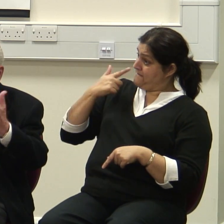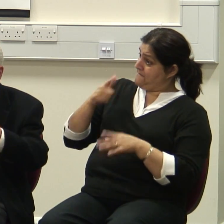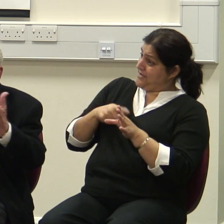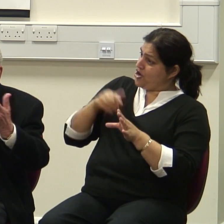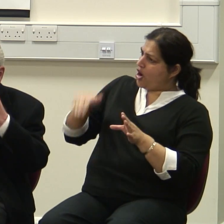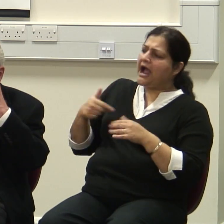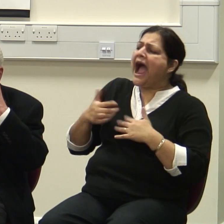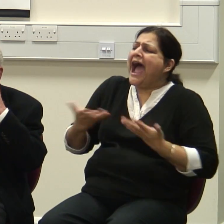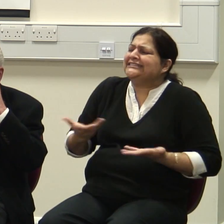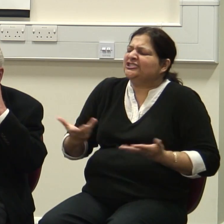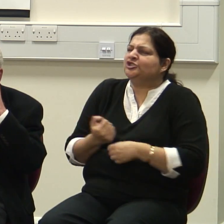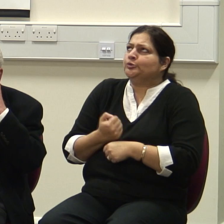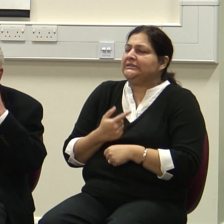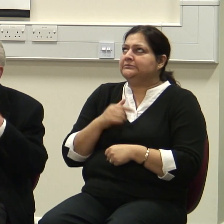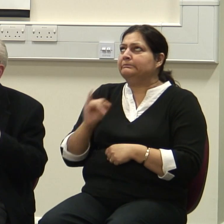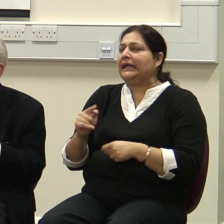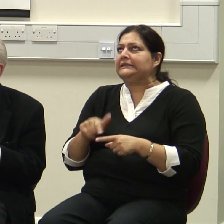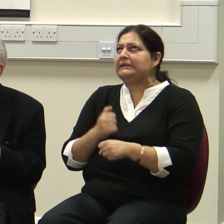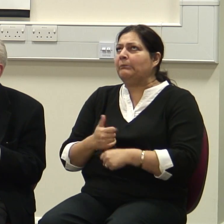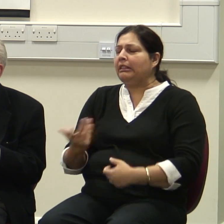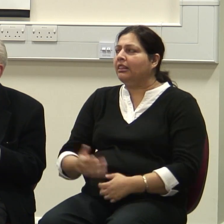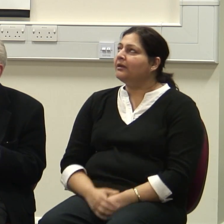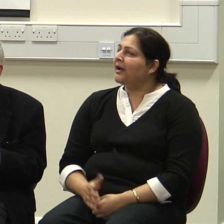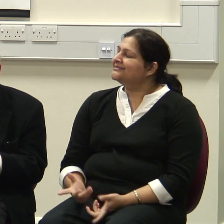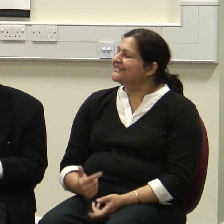didn’t do and it’s a bad example – but when young people go to a doctor, if the doctor